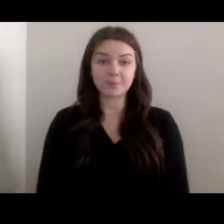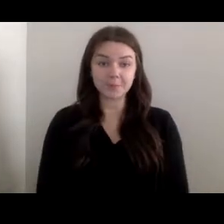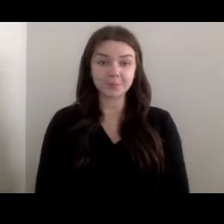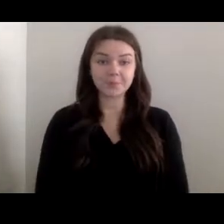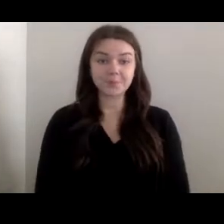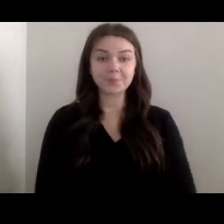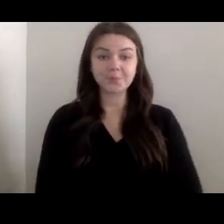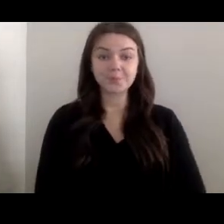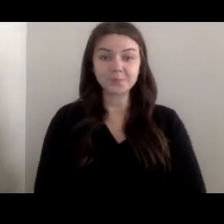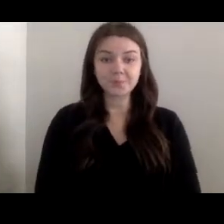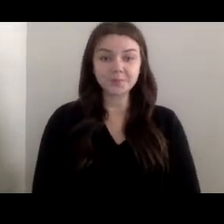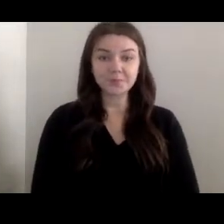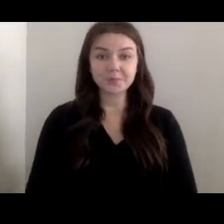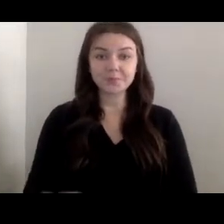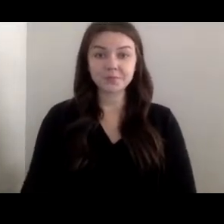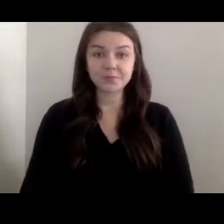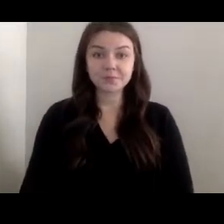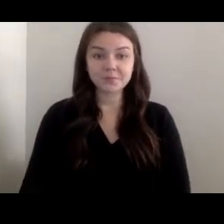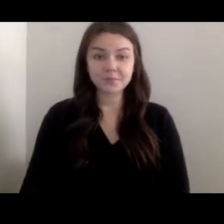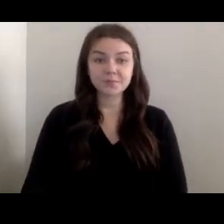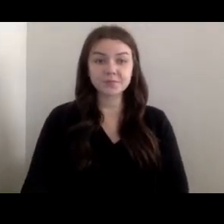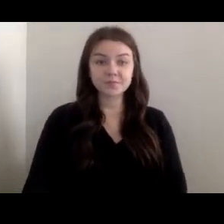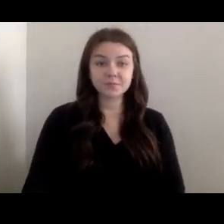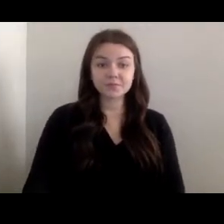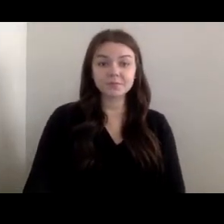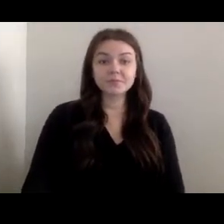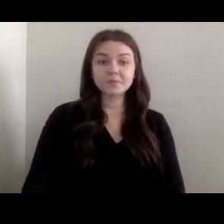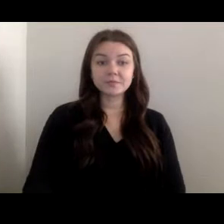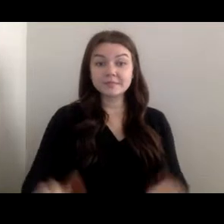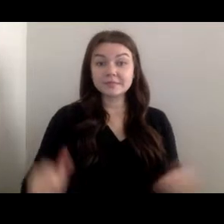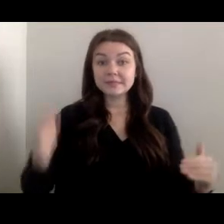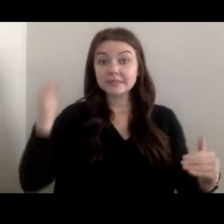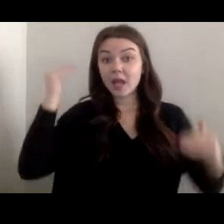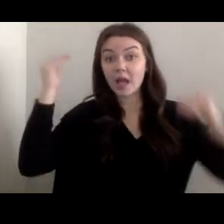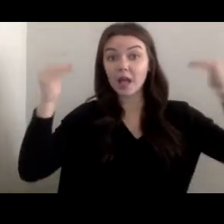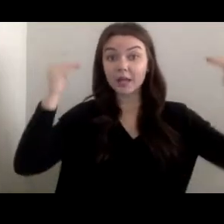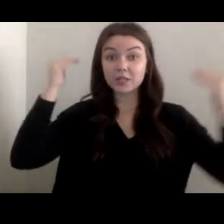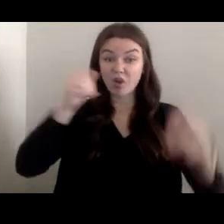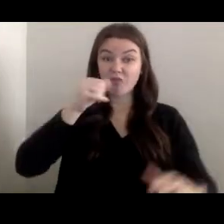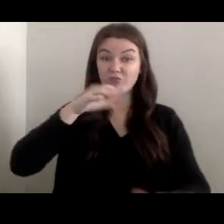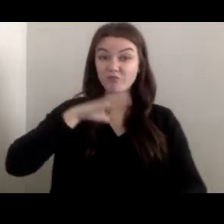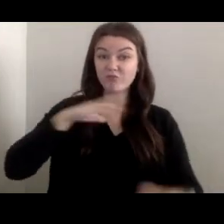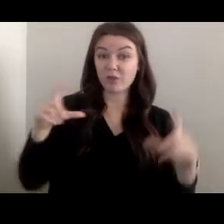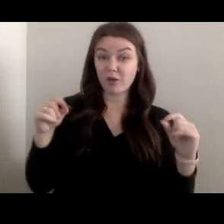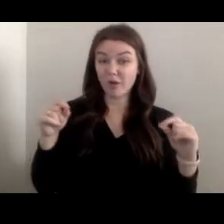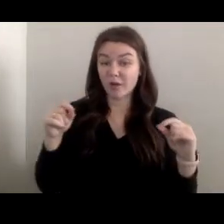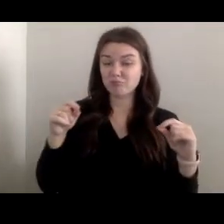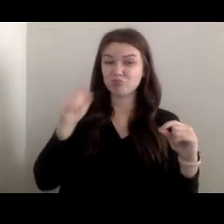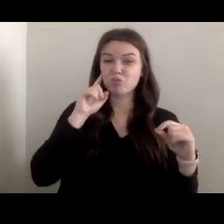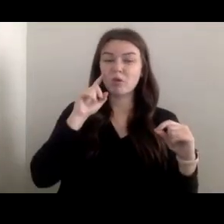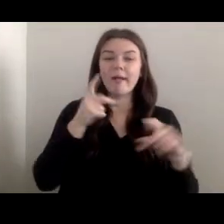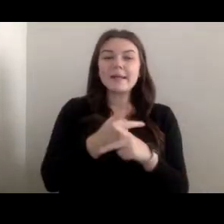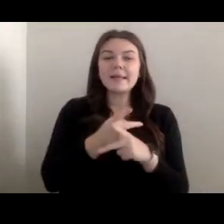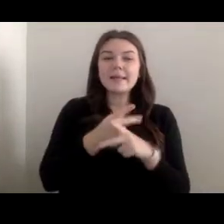So as an adult female red king crab, she holds her eggs on the bottom for up to a year.